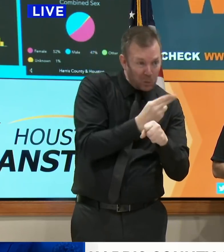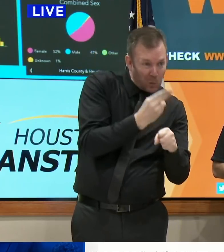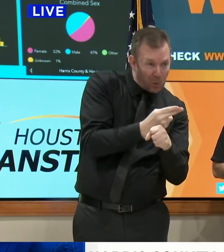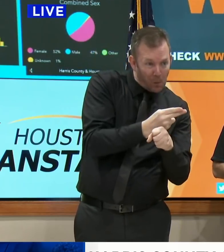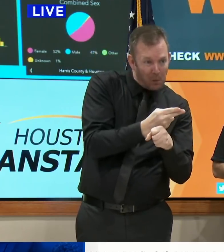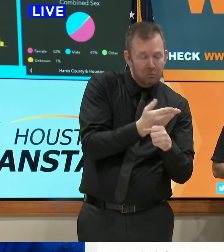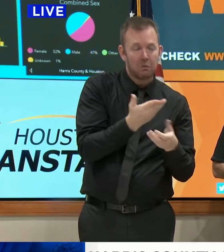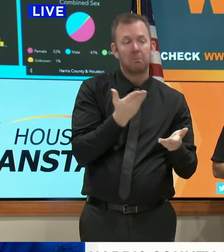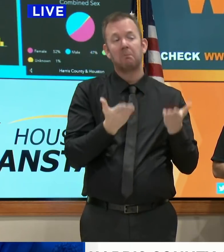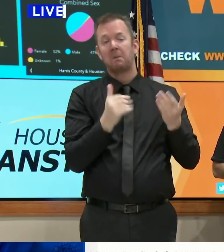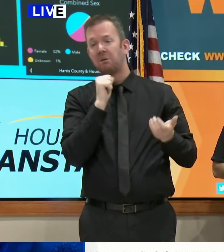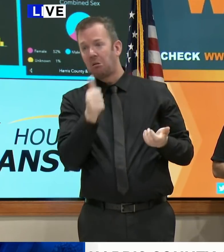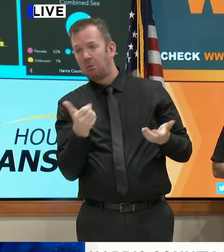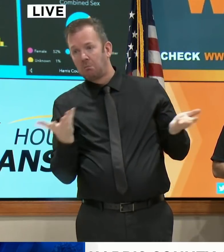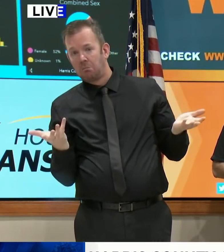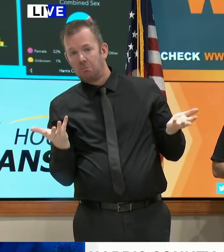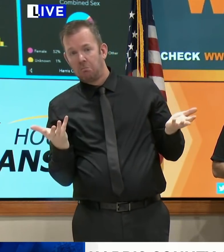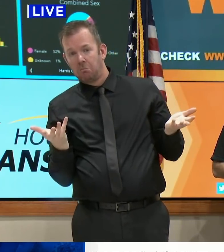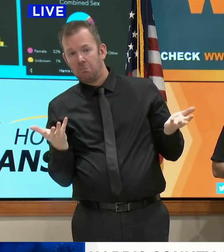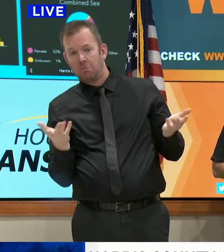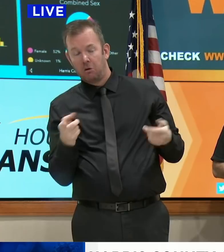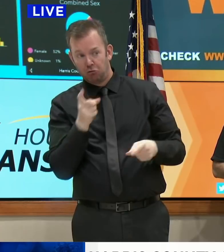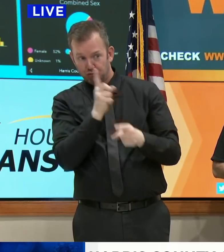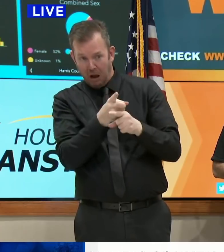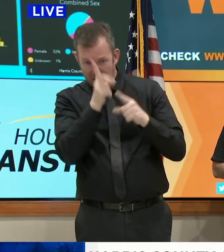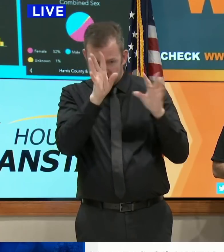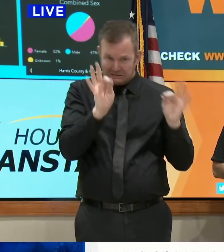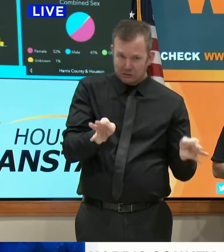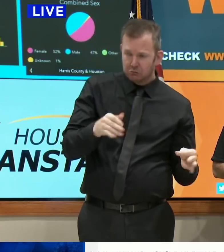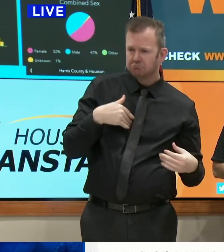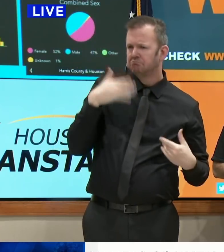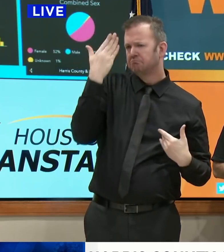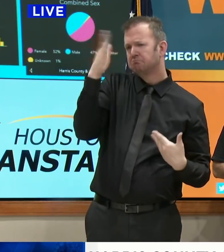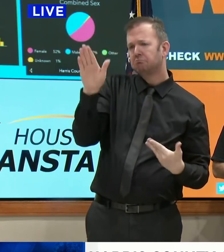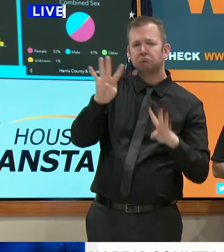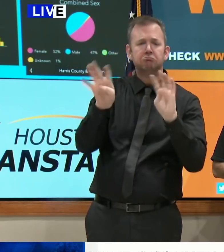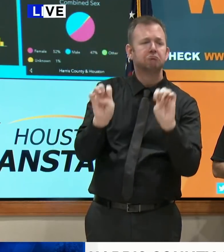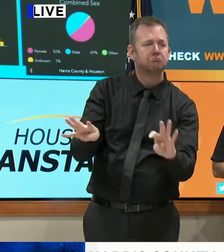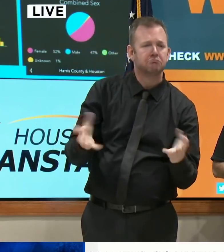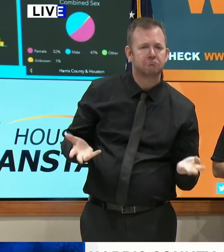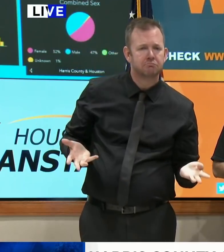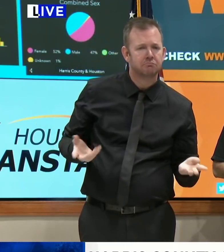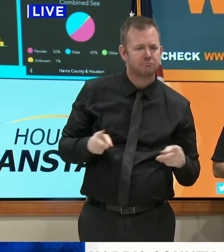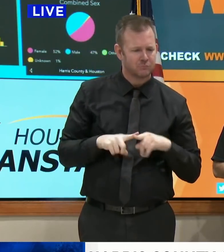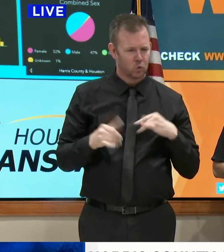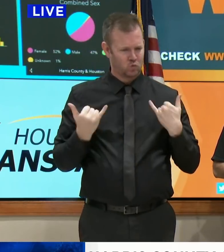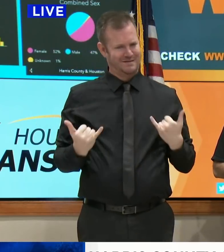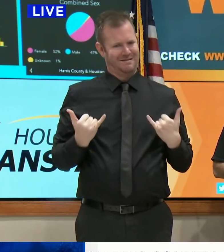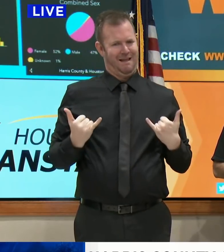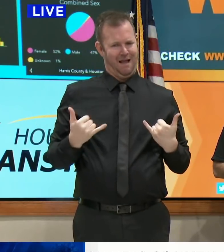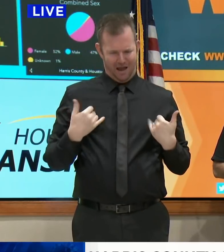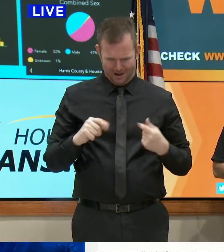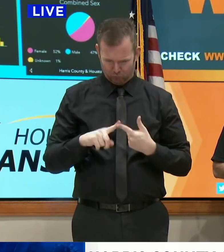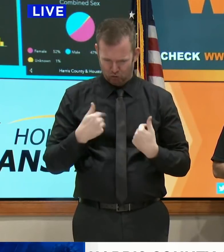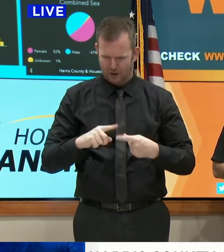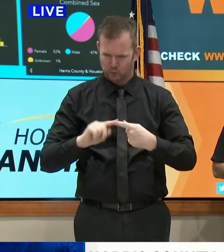up using. Energy shelter for example of the curve comes back example of the curve comes back up. We’re not at a point up. We’re not at a point right now of of of assessing right now of of of assessing whether what was done was right